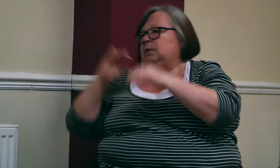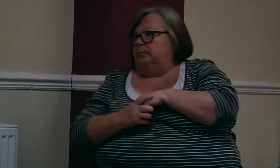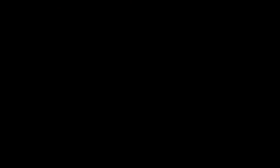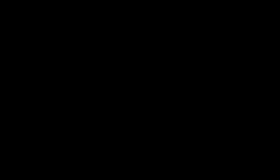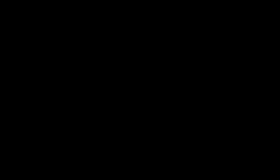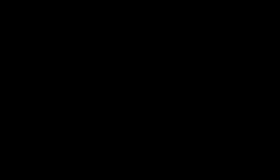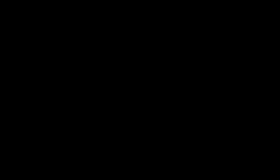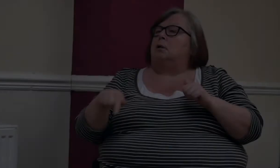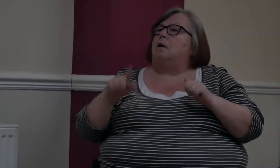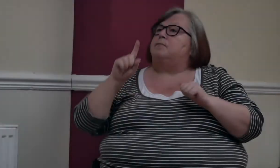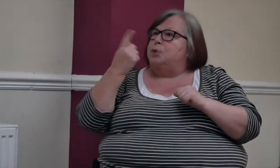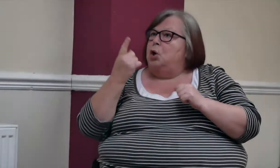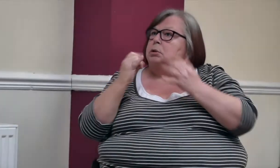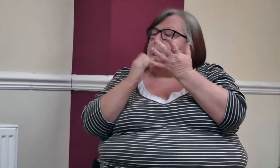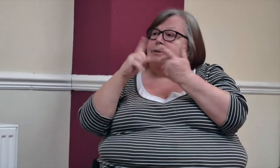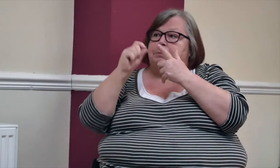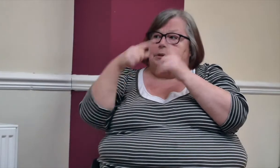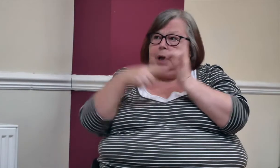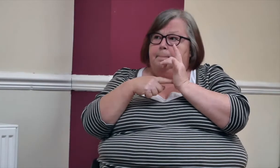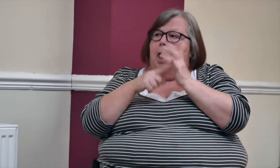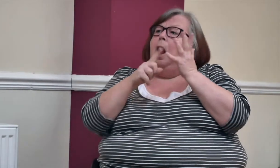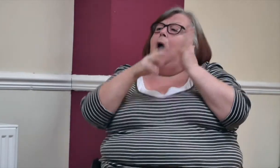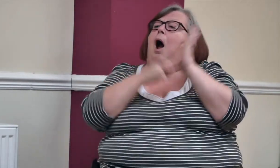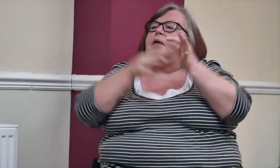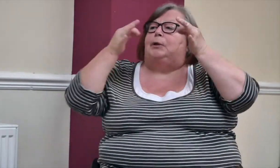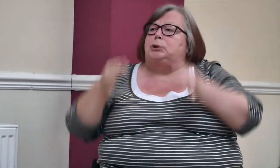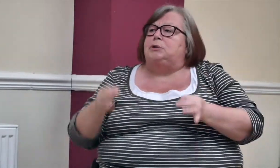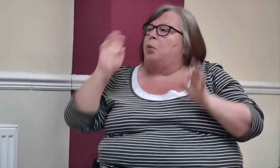It was 'unofficially' opened on 1st September.